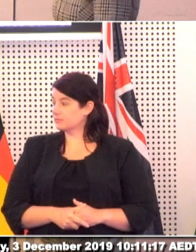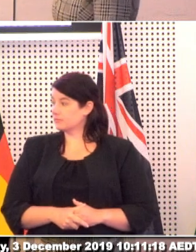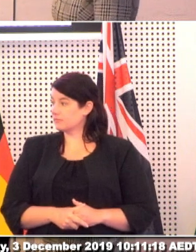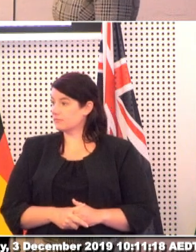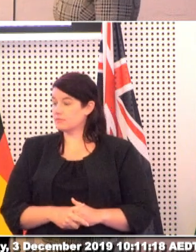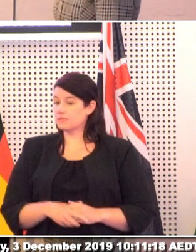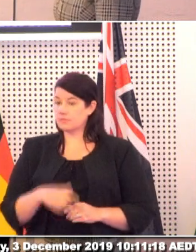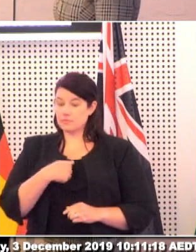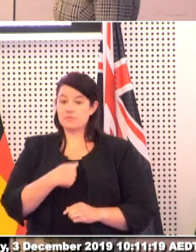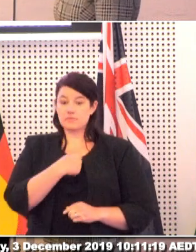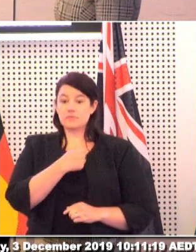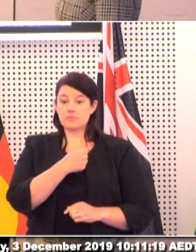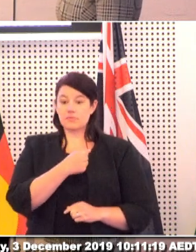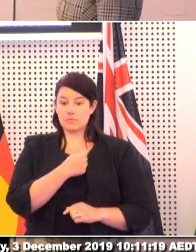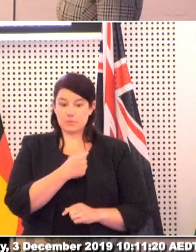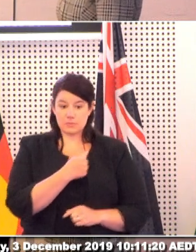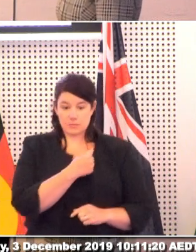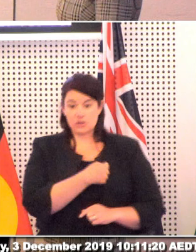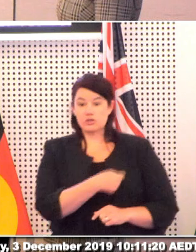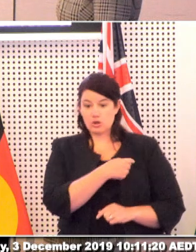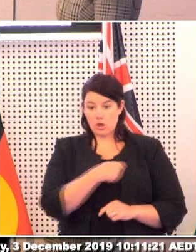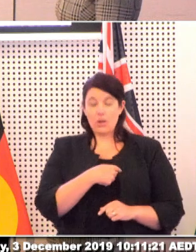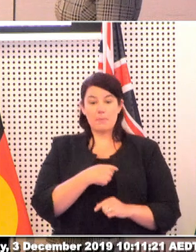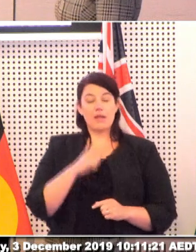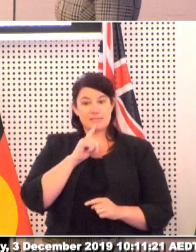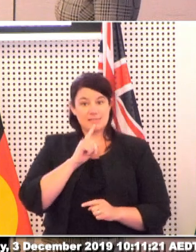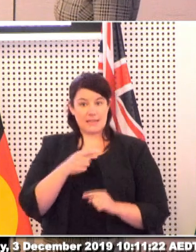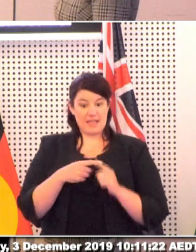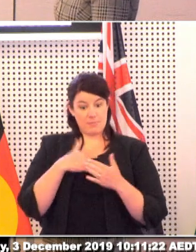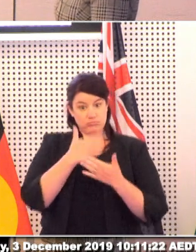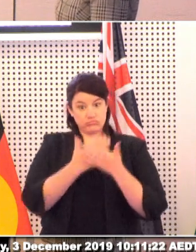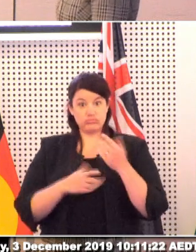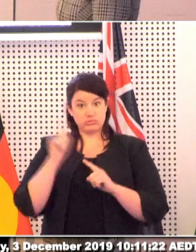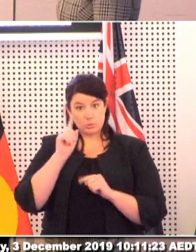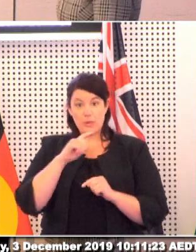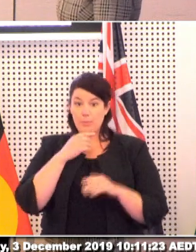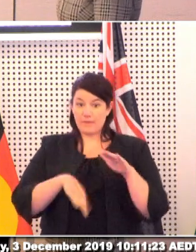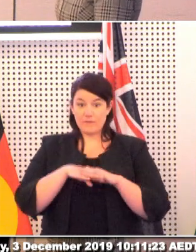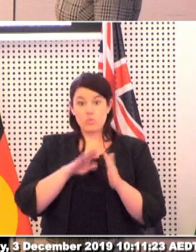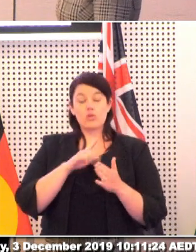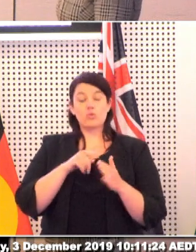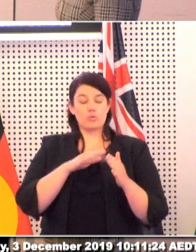I solemnly and affirm that the evidence I shall give will be the whole truth...sorry, the truth, the whole truth